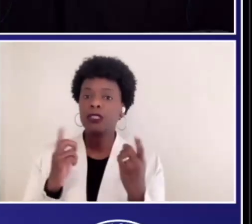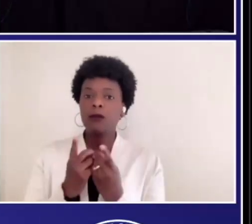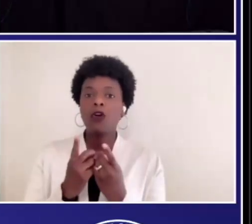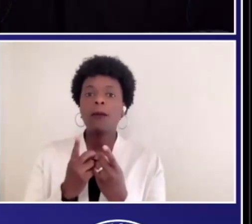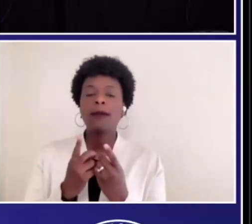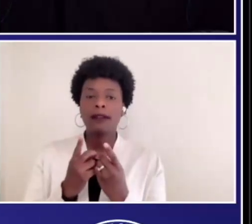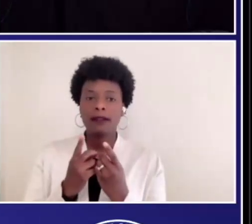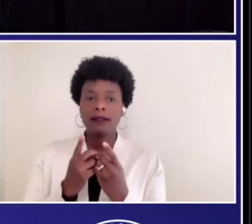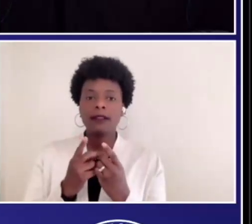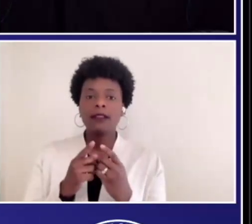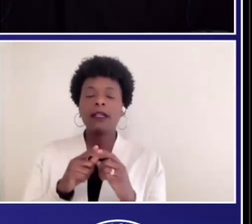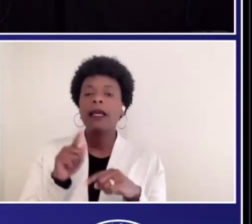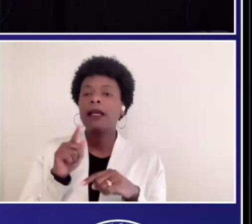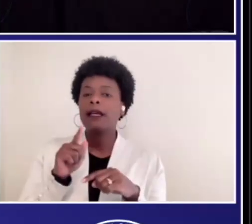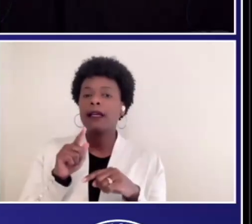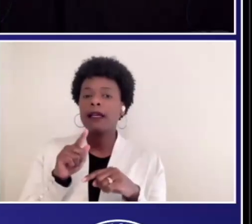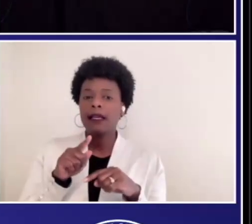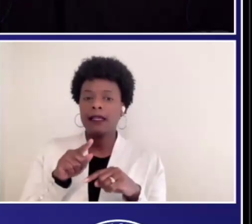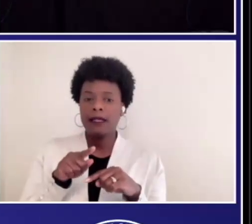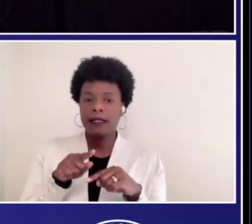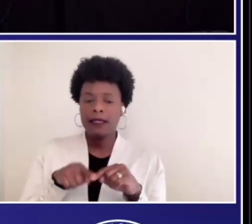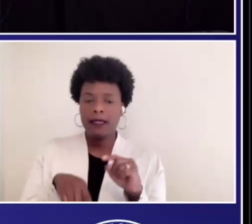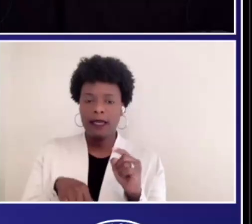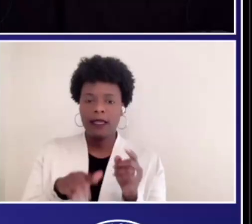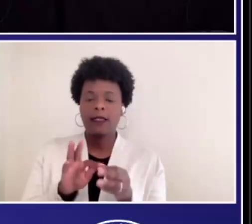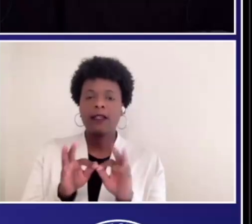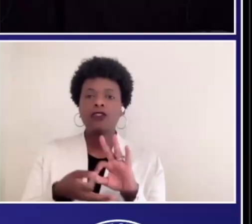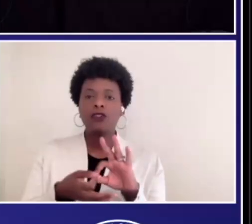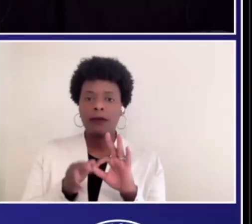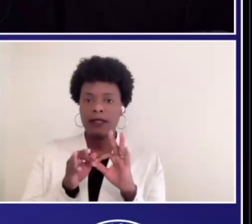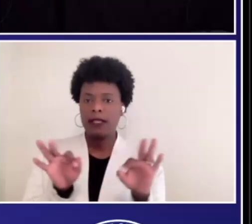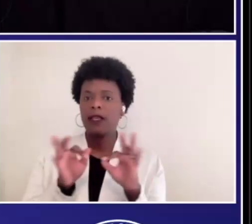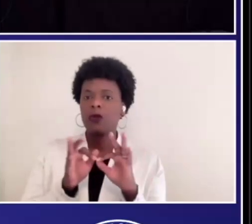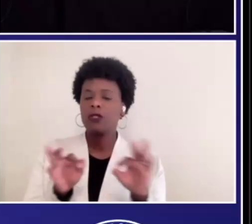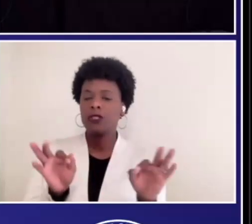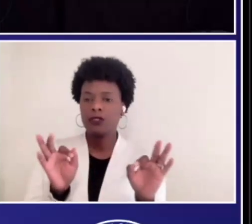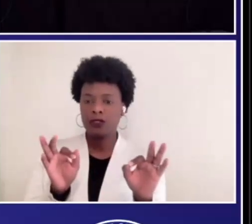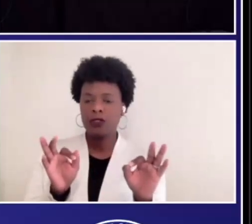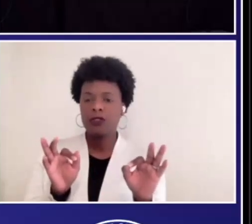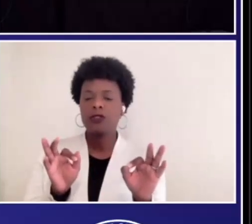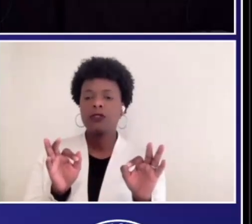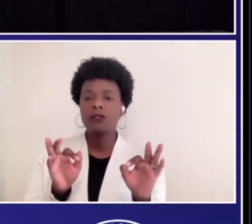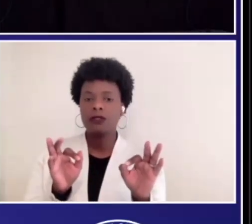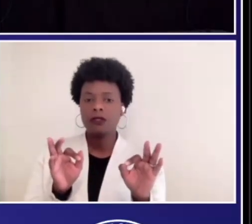able to interpret this language to mean all